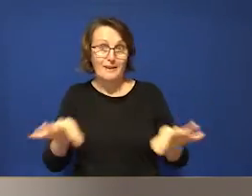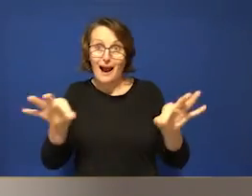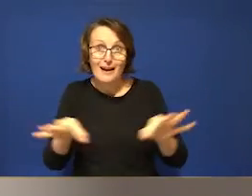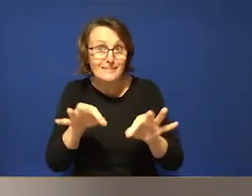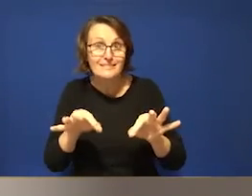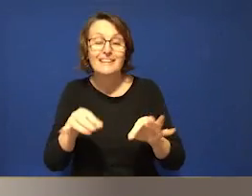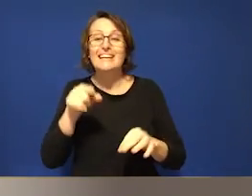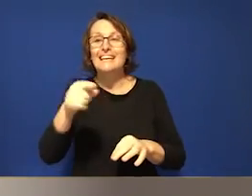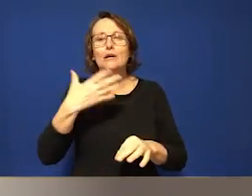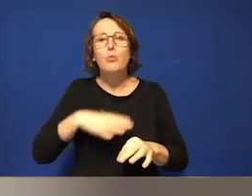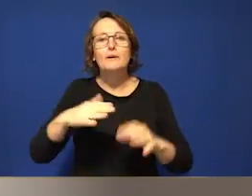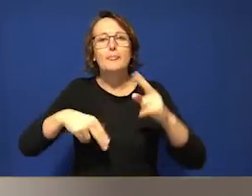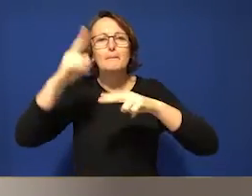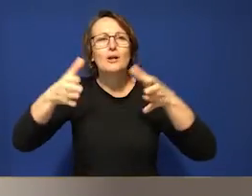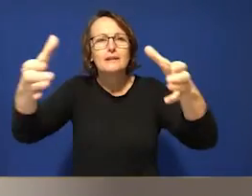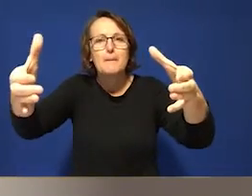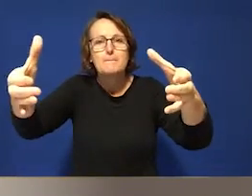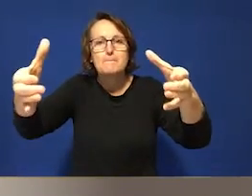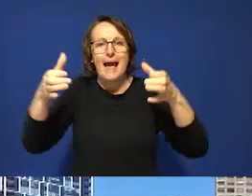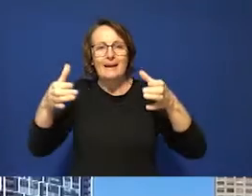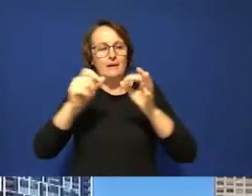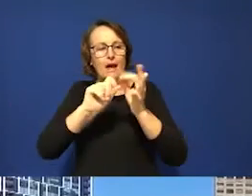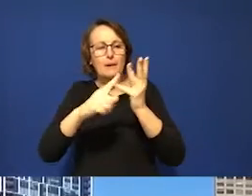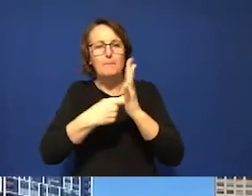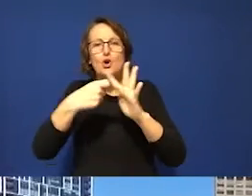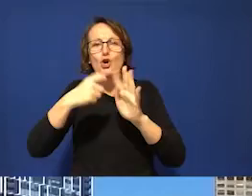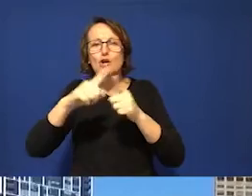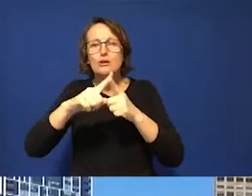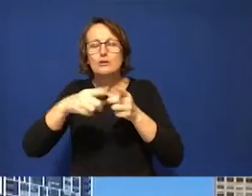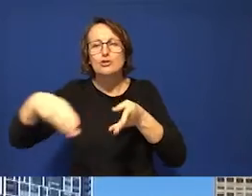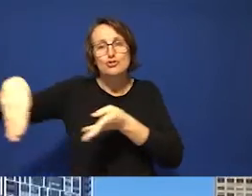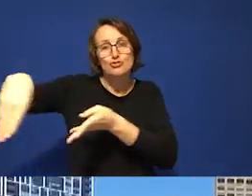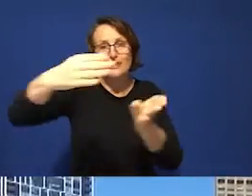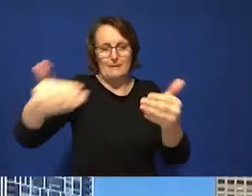A lot of these are sort of subtle moves, but it was quite clear from what we understand about Peter Kerr's vision